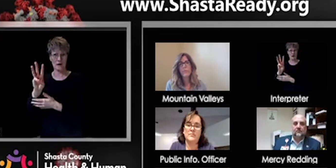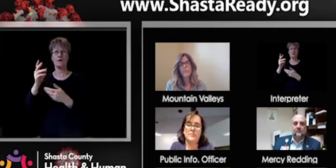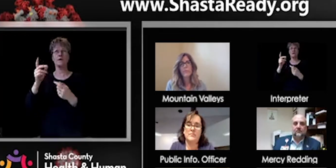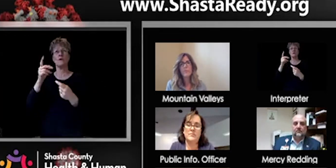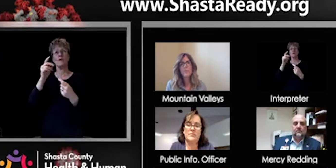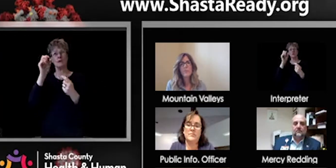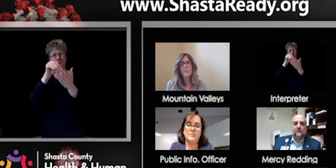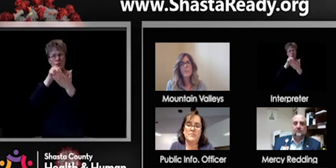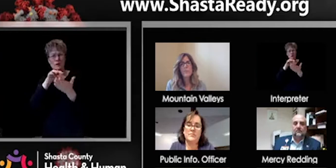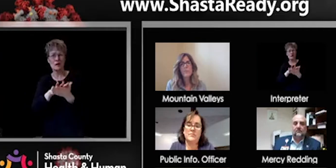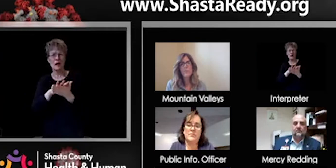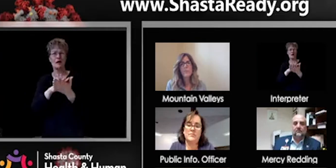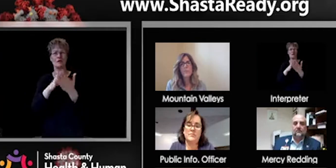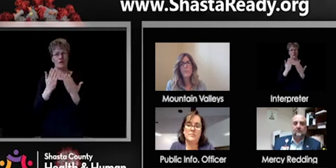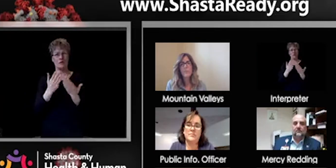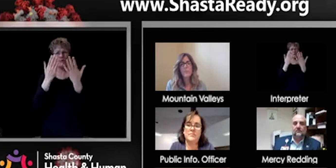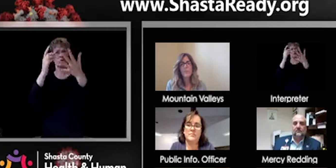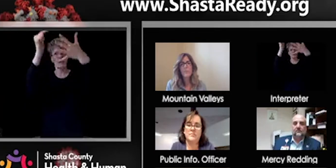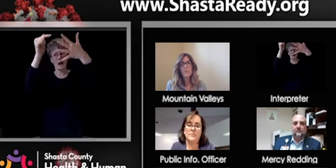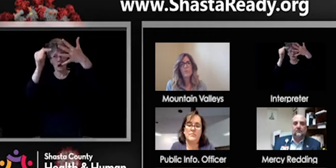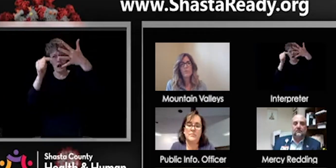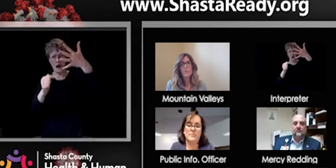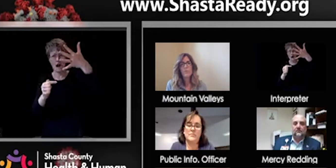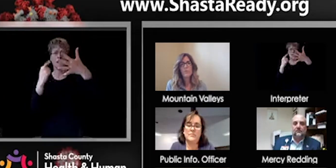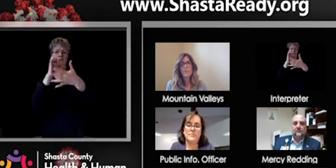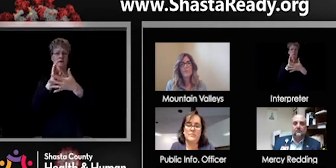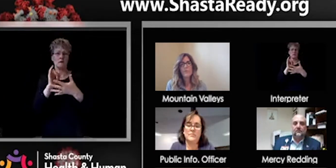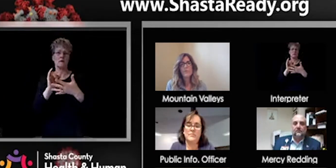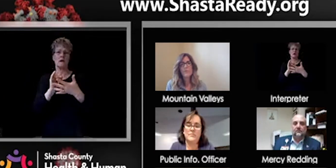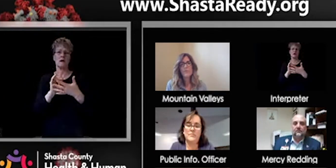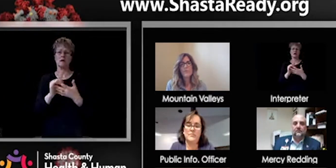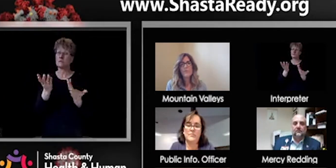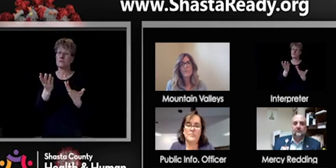and they’ve been out for a while. Even going to the grocery store you start seeing more